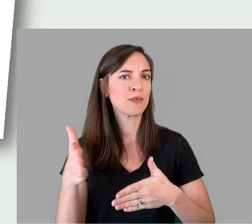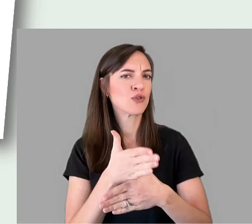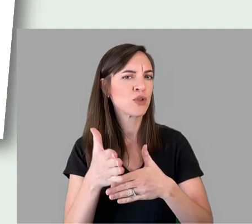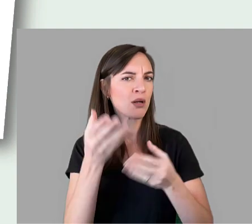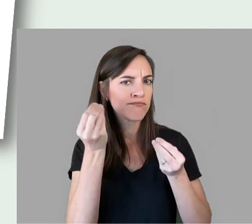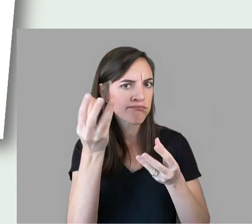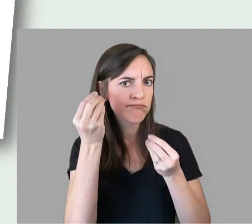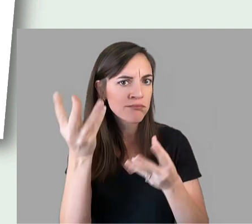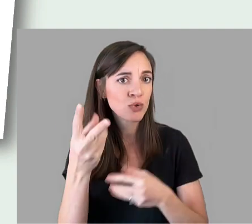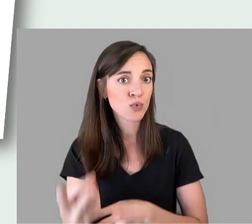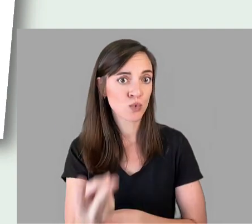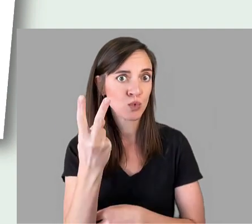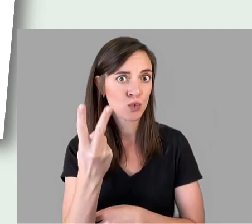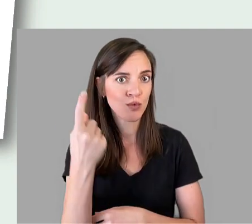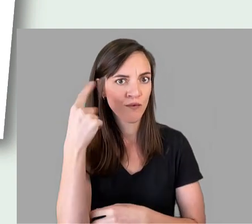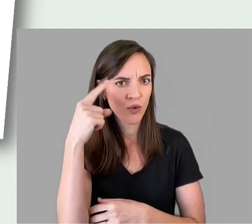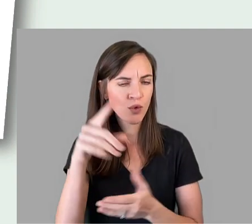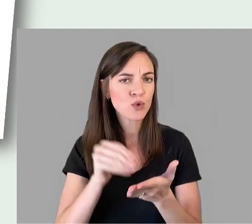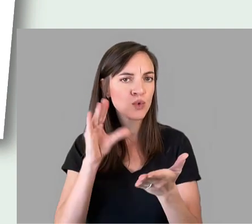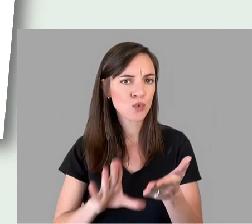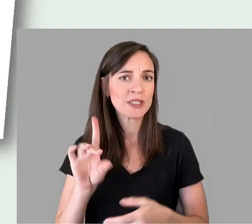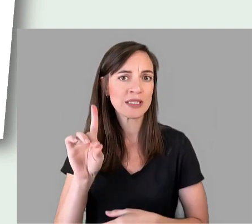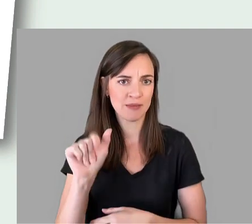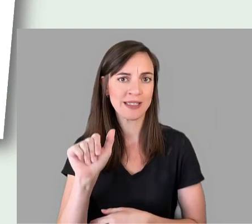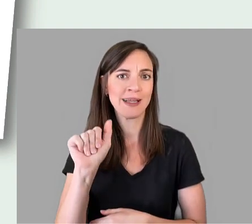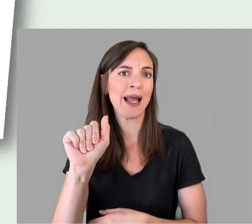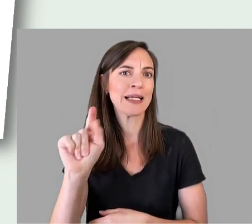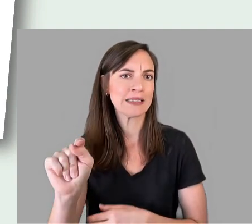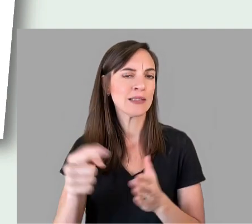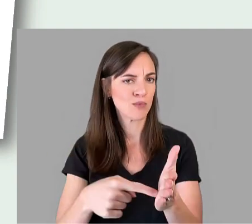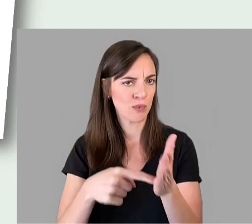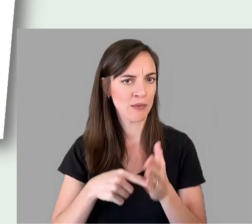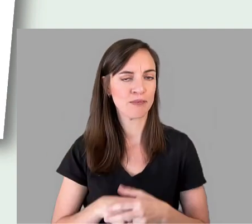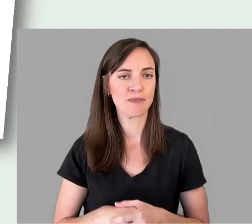support of children with disabilities who need AT devices and services with their